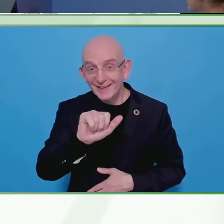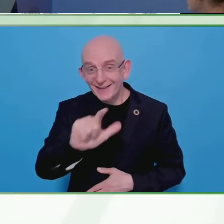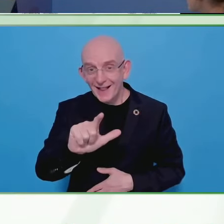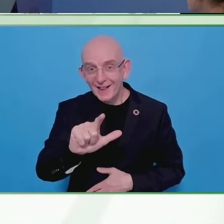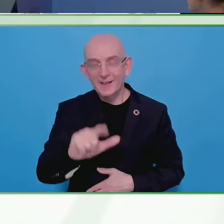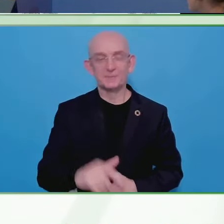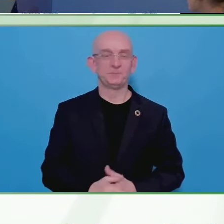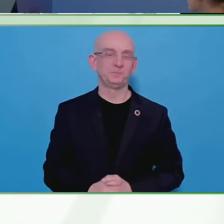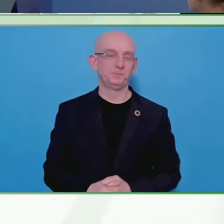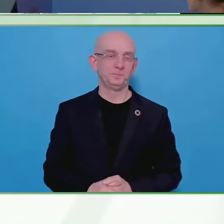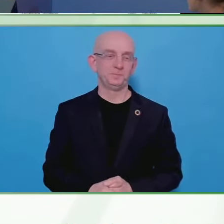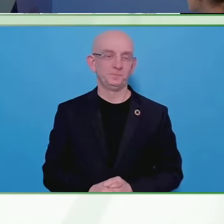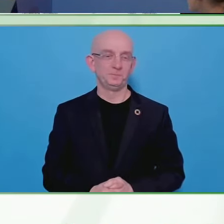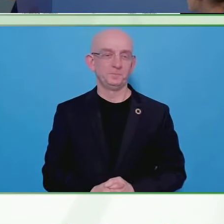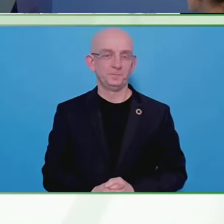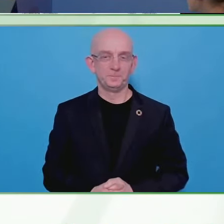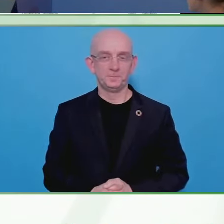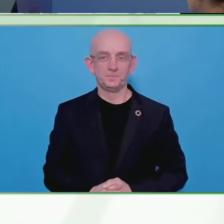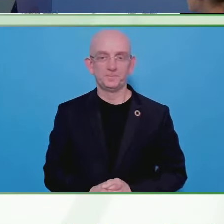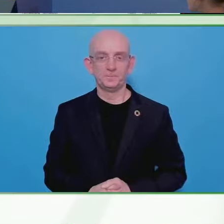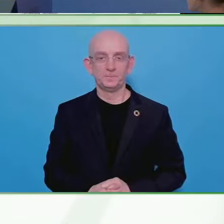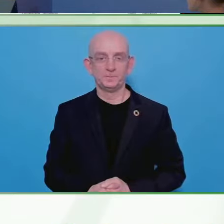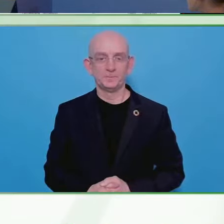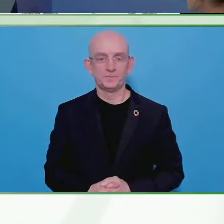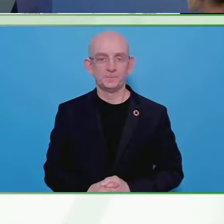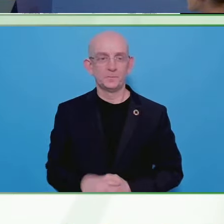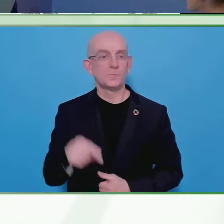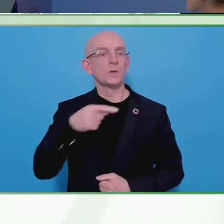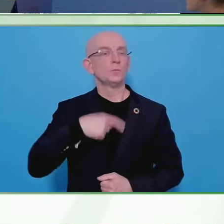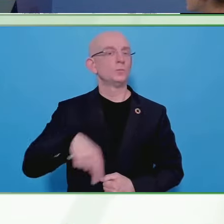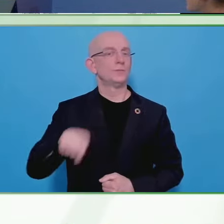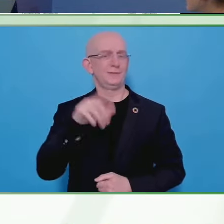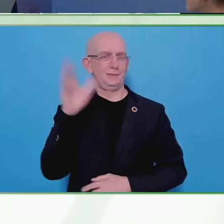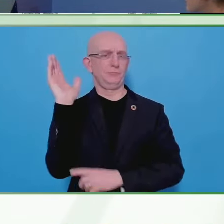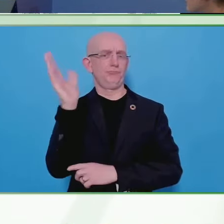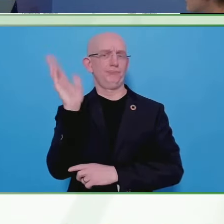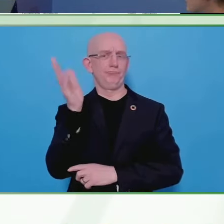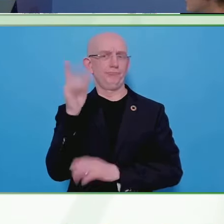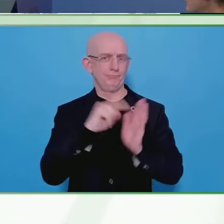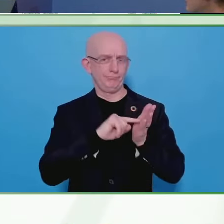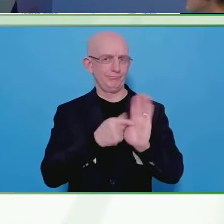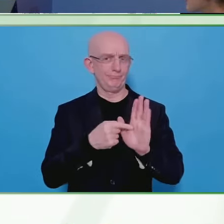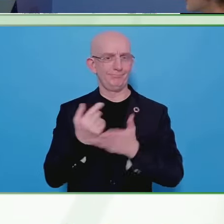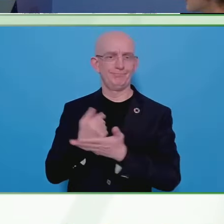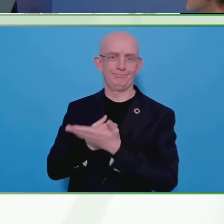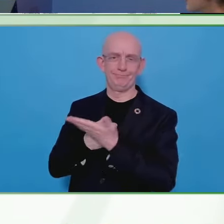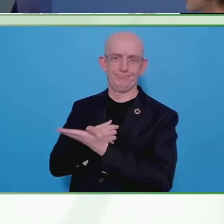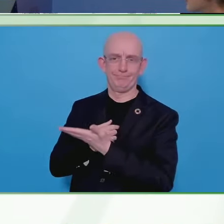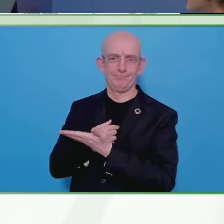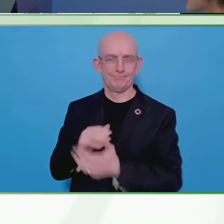I'm not going to talk to all of these slides because you will kill me if I do, but we will share them.